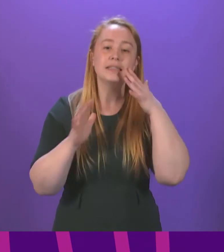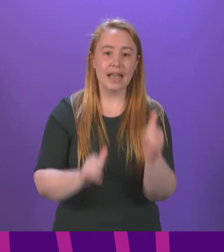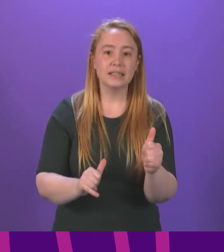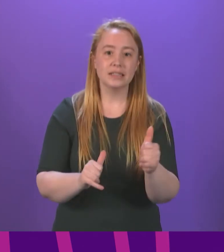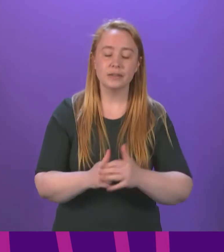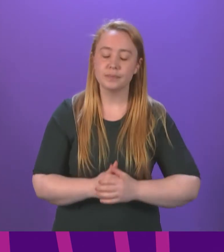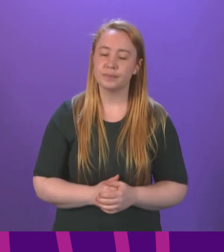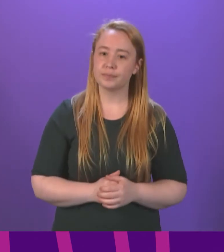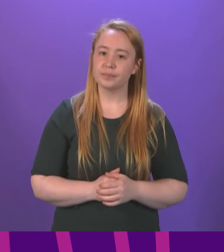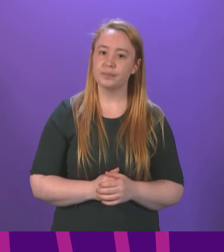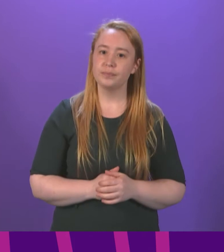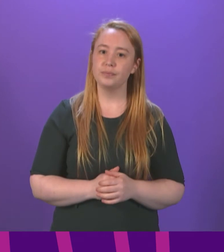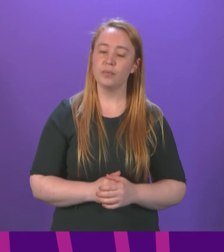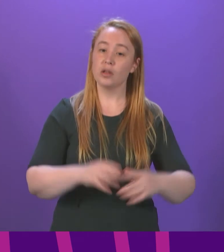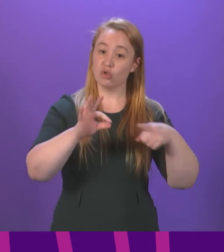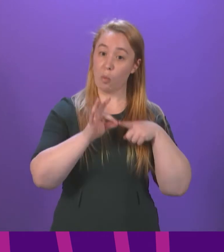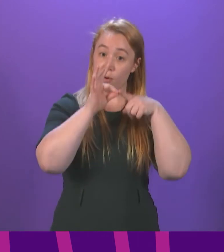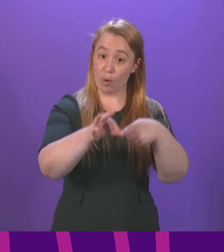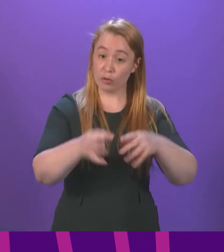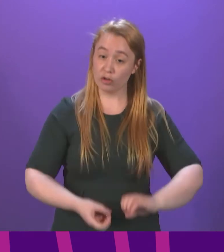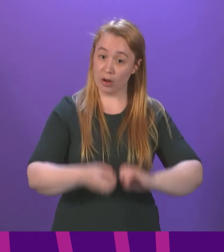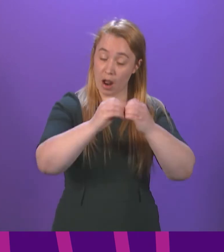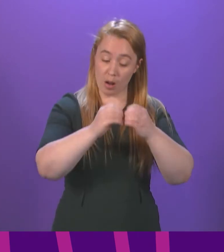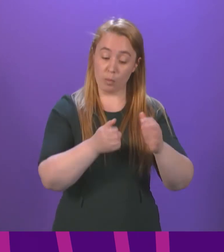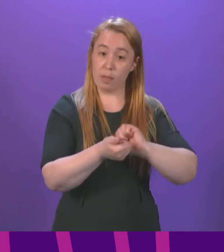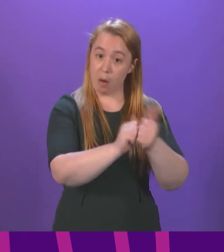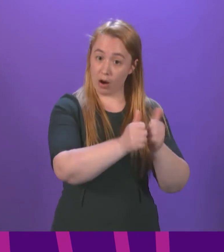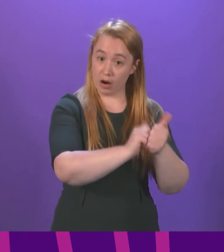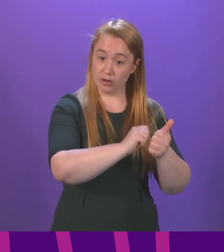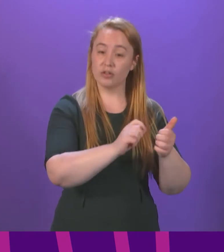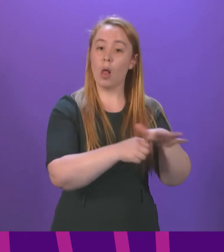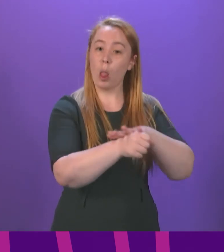testing. Proposals are developed with local partners to address problems of stubbornly